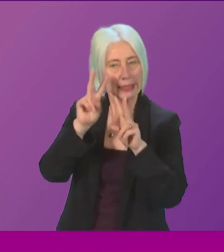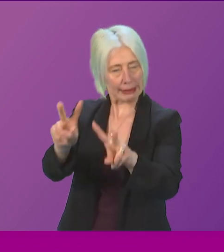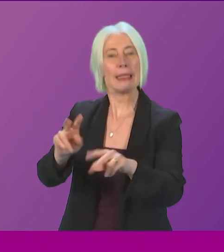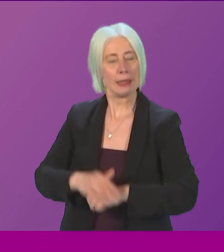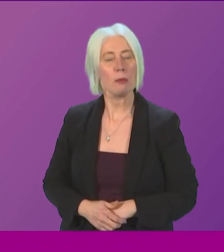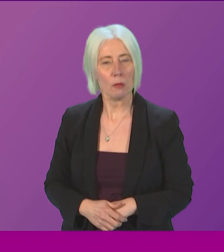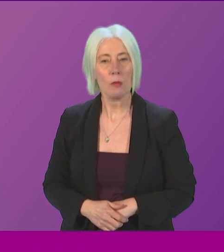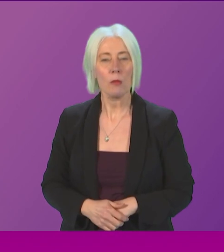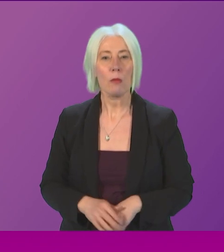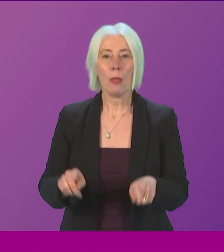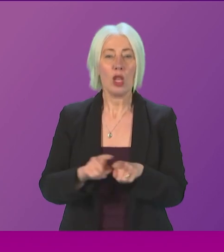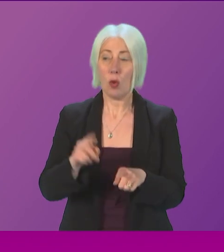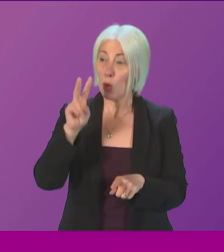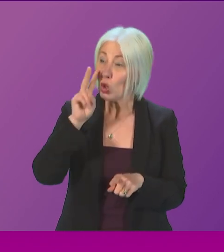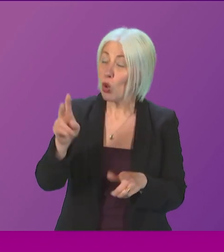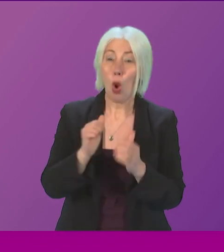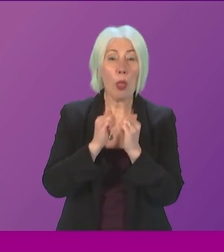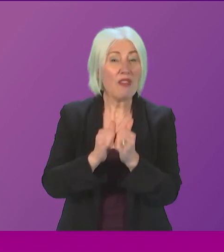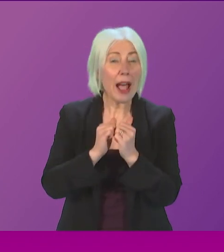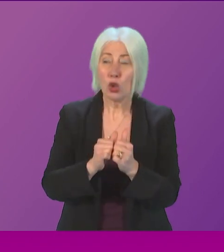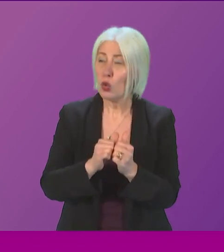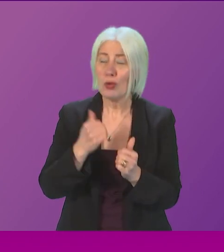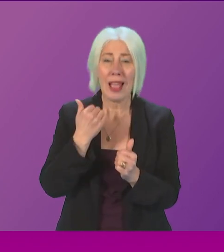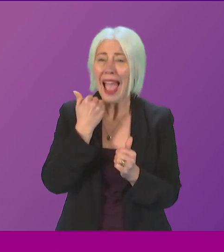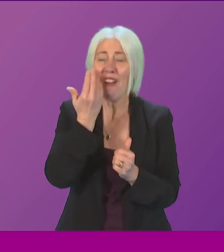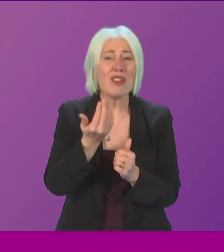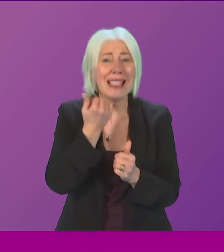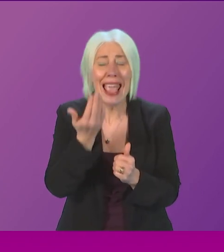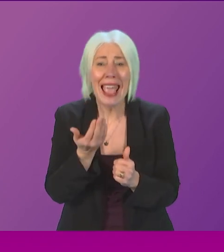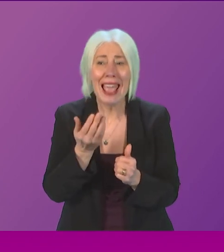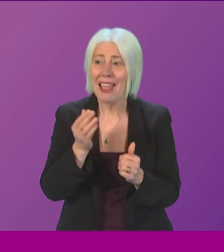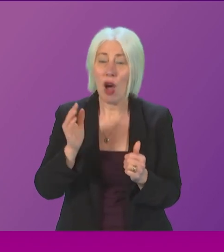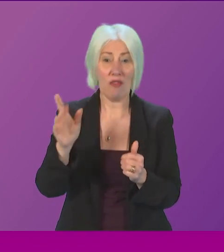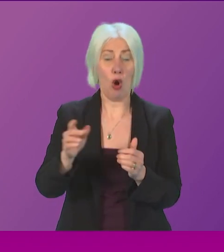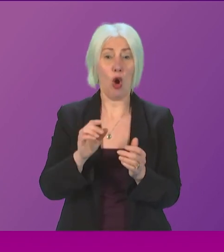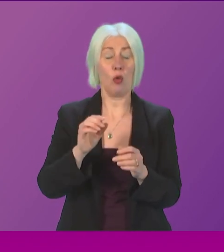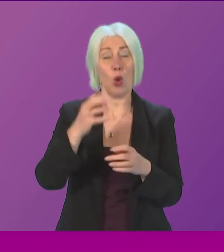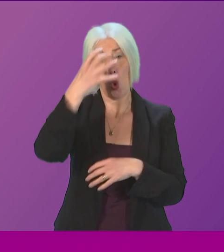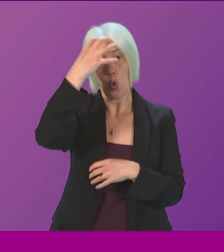We saw all those values lived every single day in the life of Queen Elizabeth.